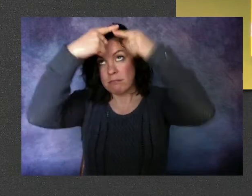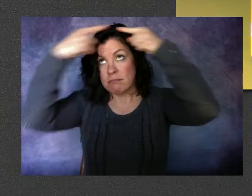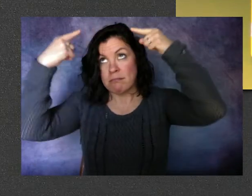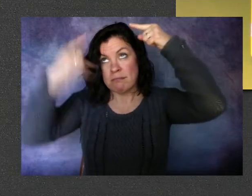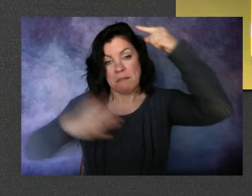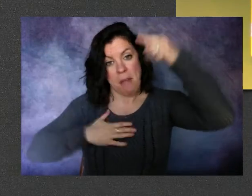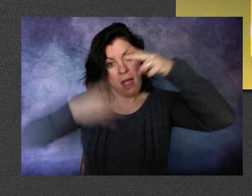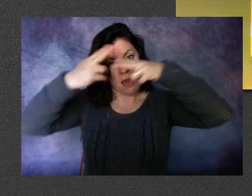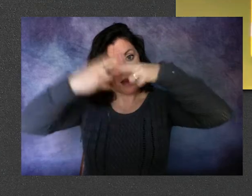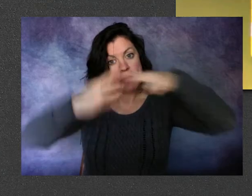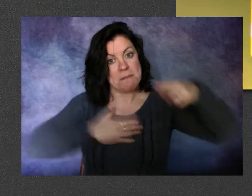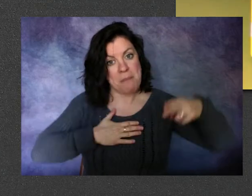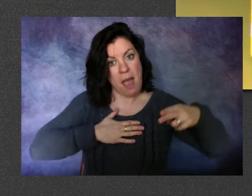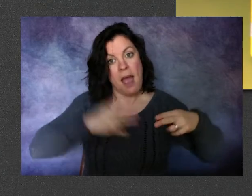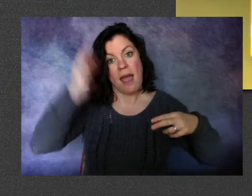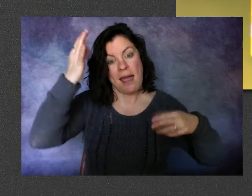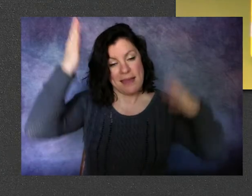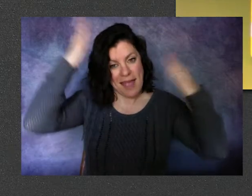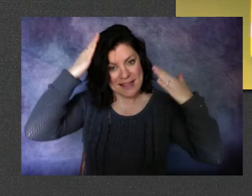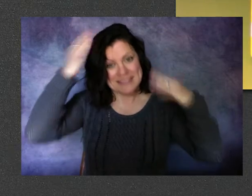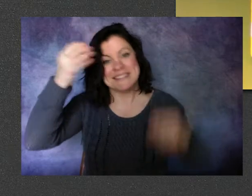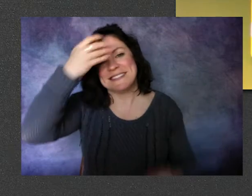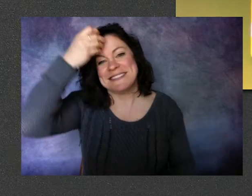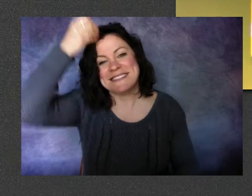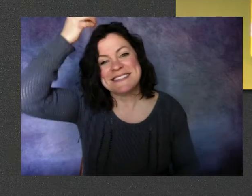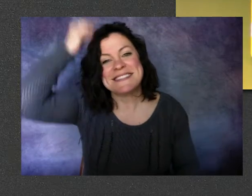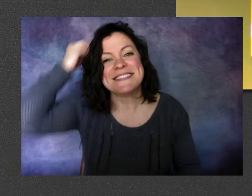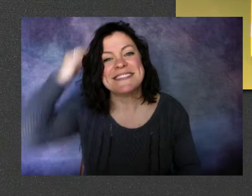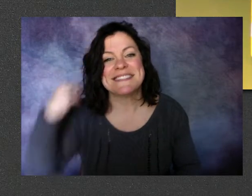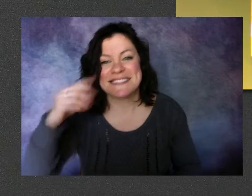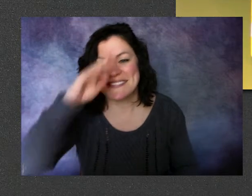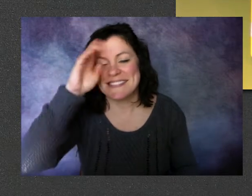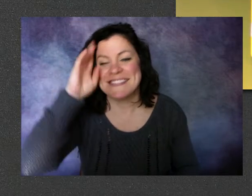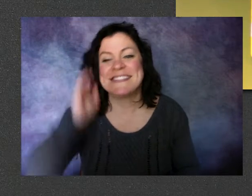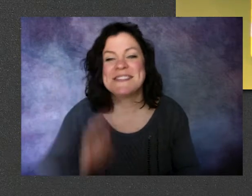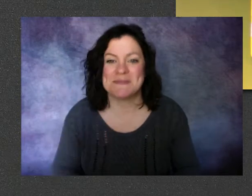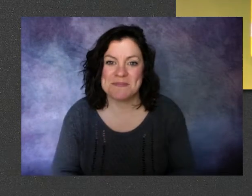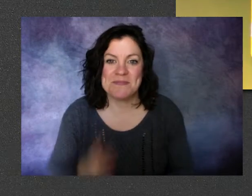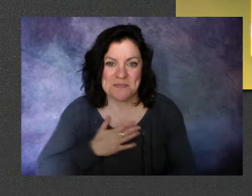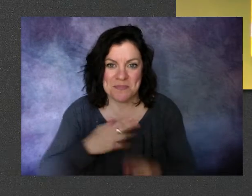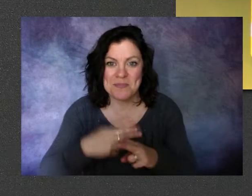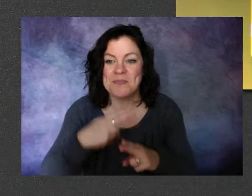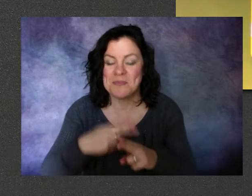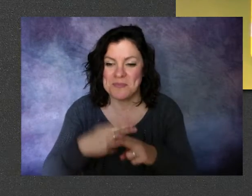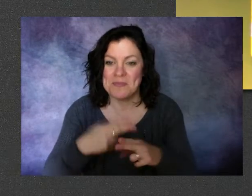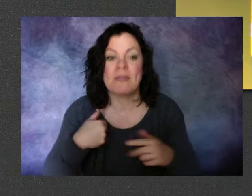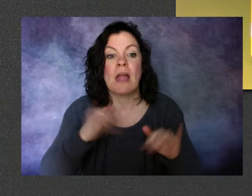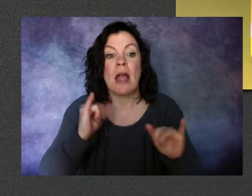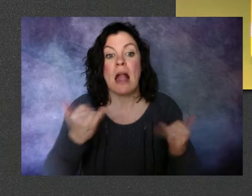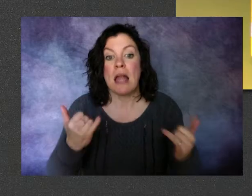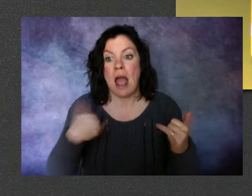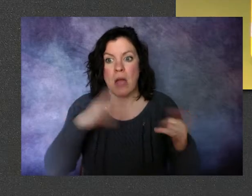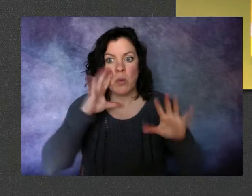All right and I am writing my name... and then I'm gonna decorate it.